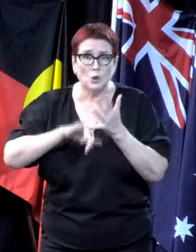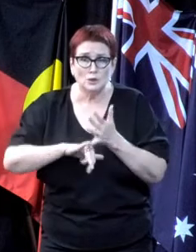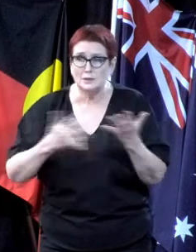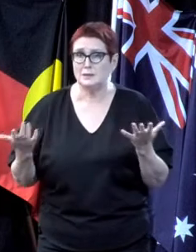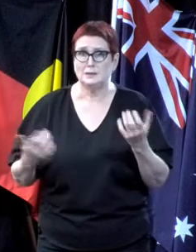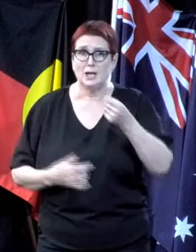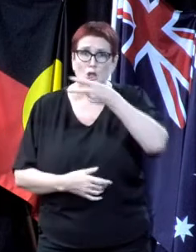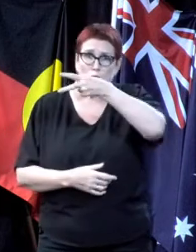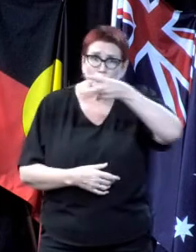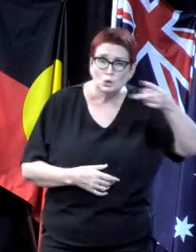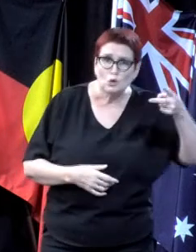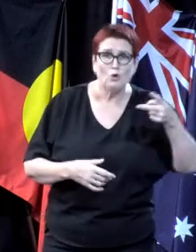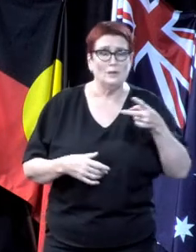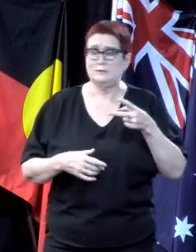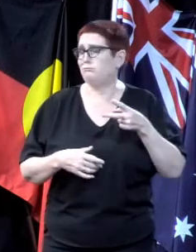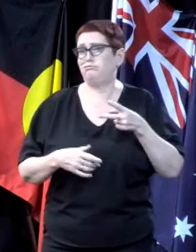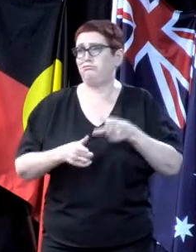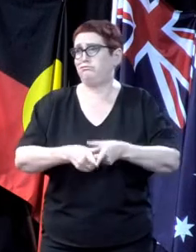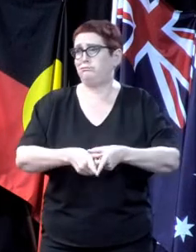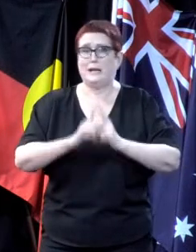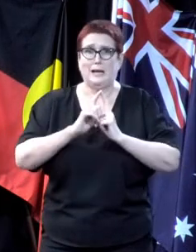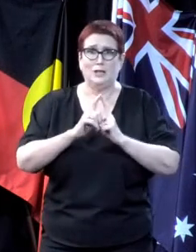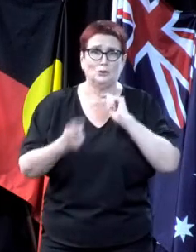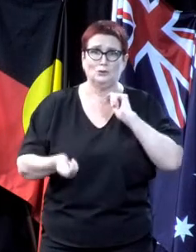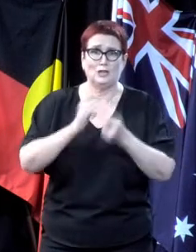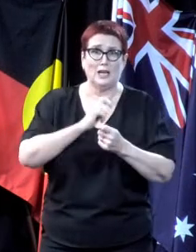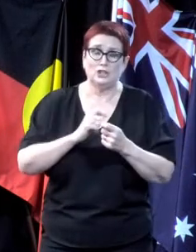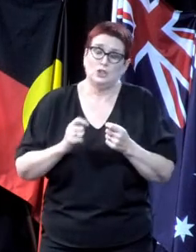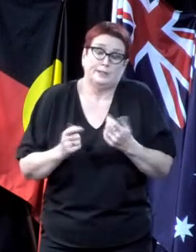So we just have to do the best we can.